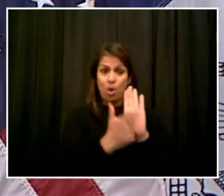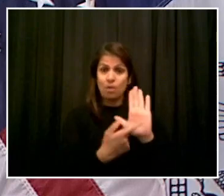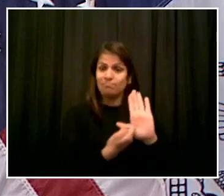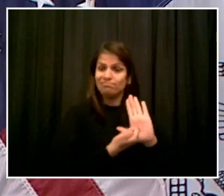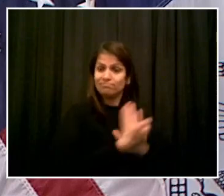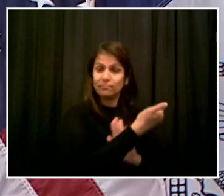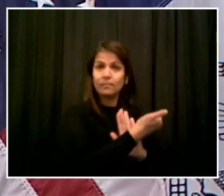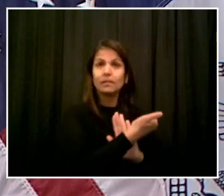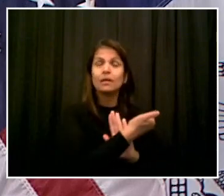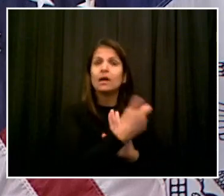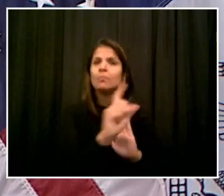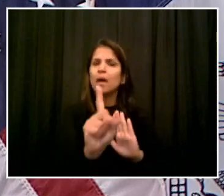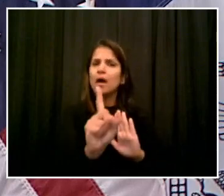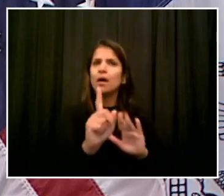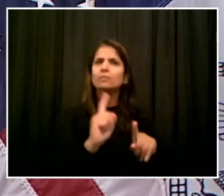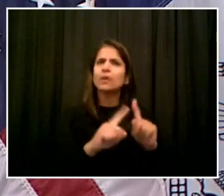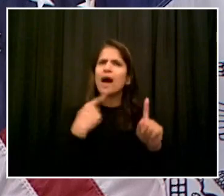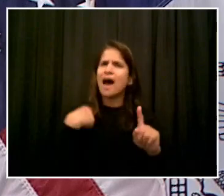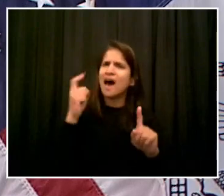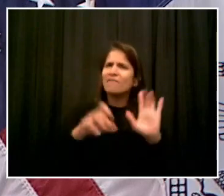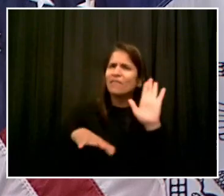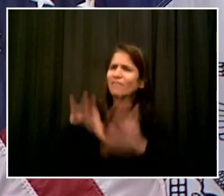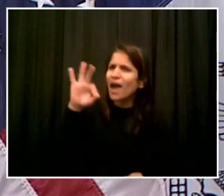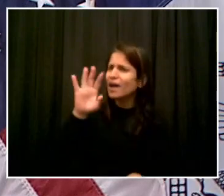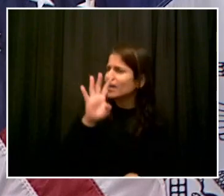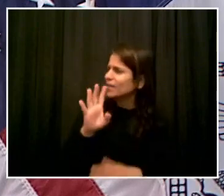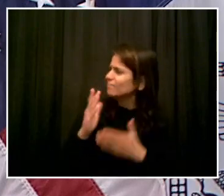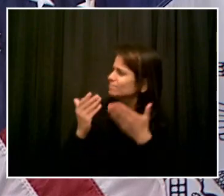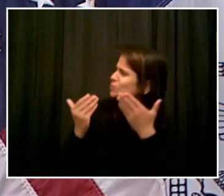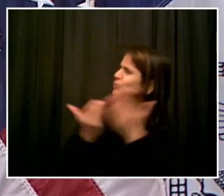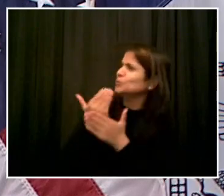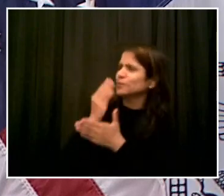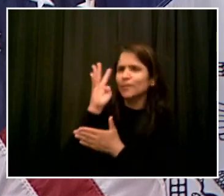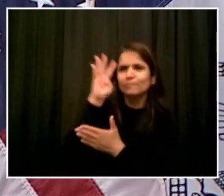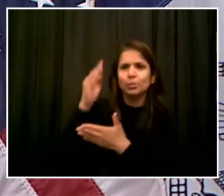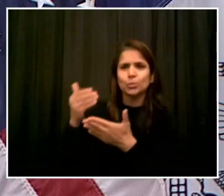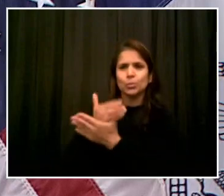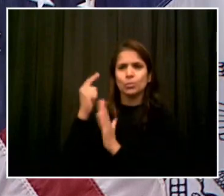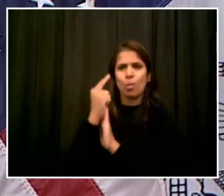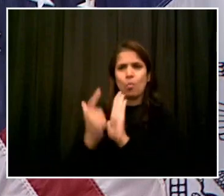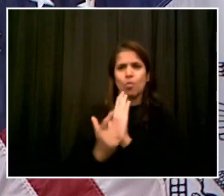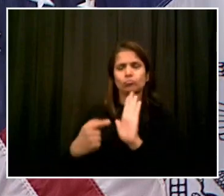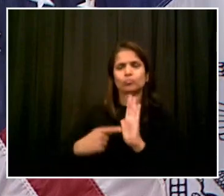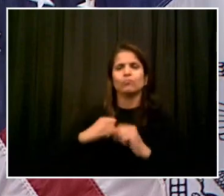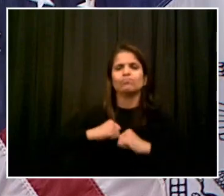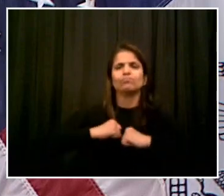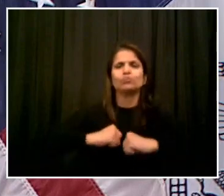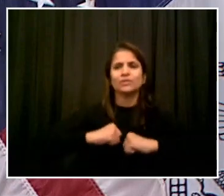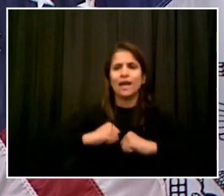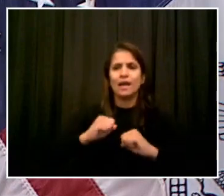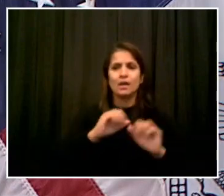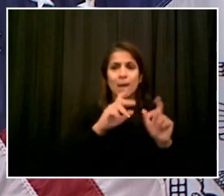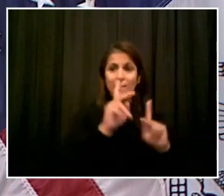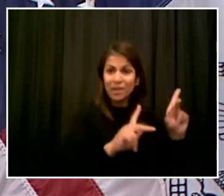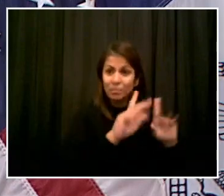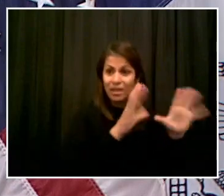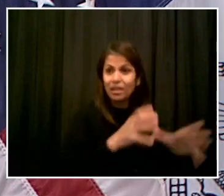OUR OFFICERS. WE NEED TO DO THAT. THIS IS PROFOUNDLY MISUNDERSTOOD